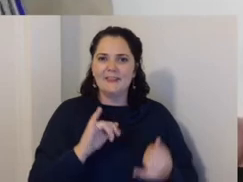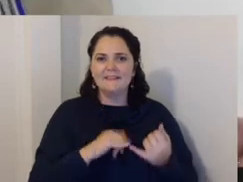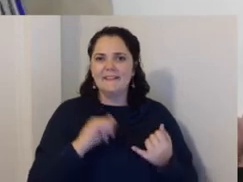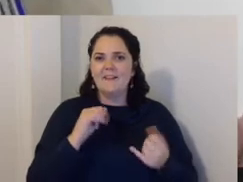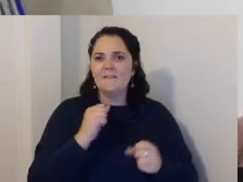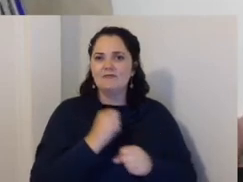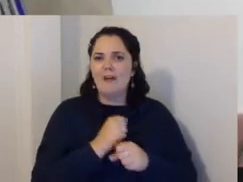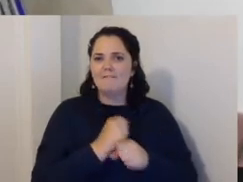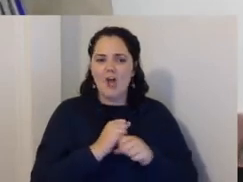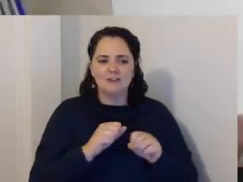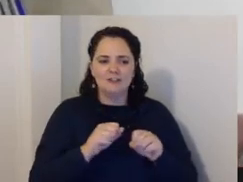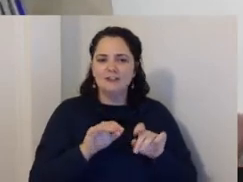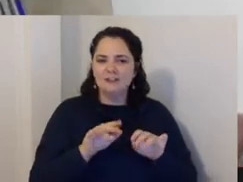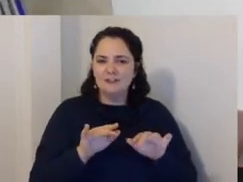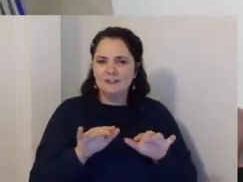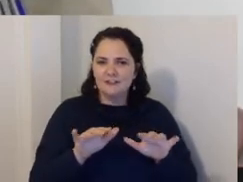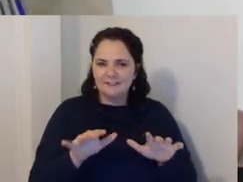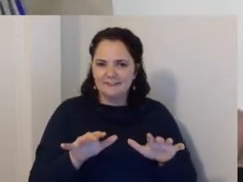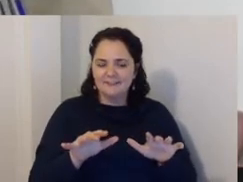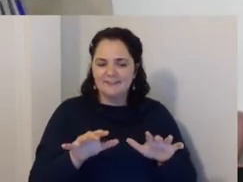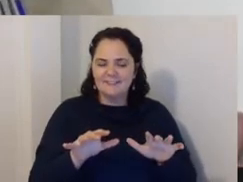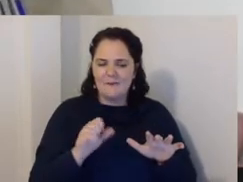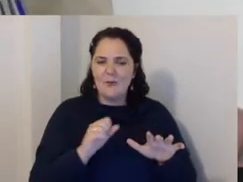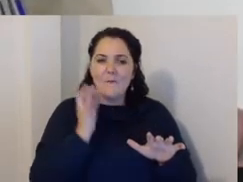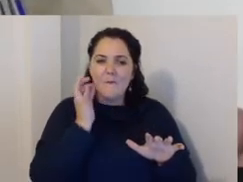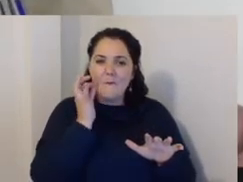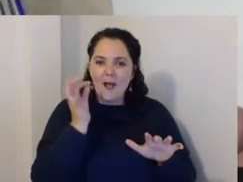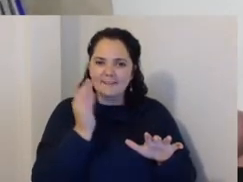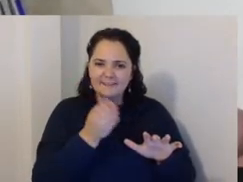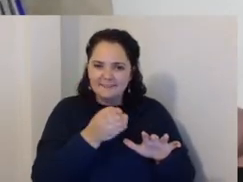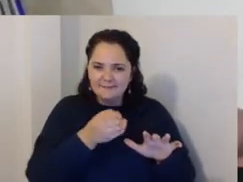it's going to catch the light and it's going to start to read as a light line on a dark ground